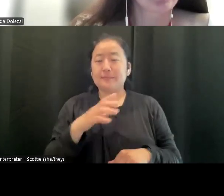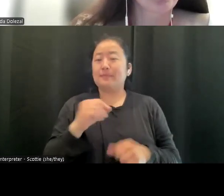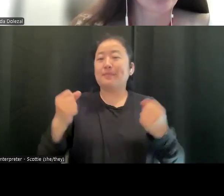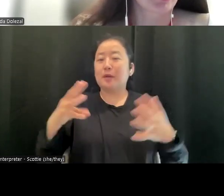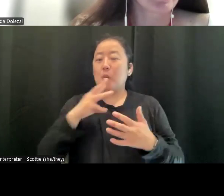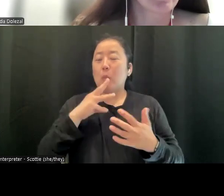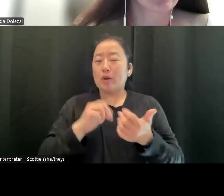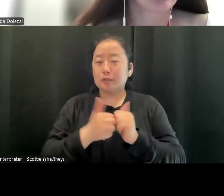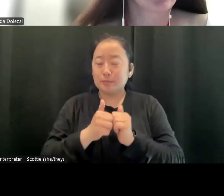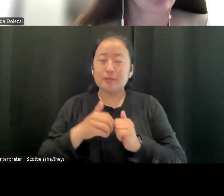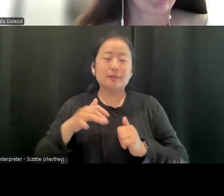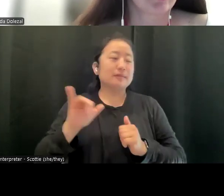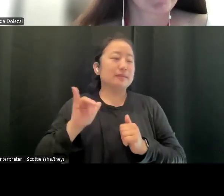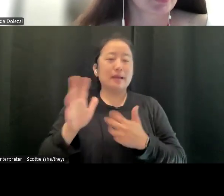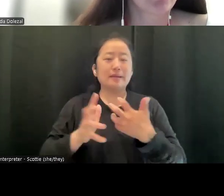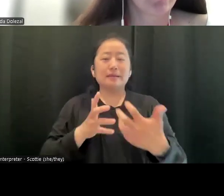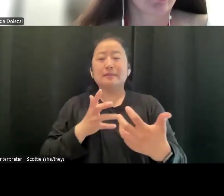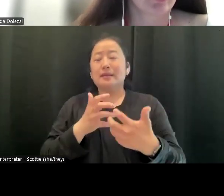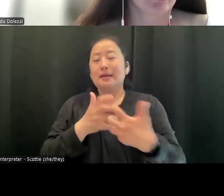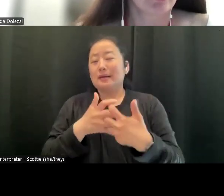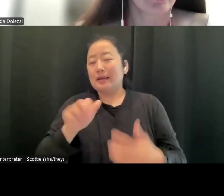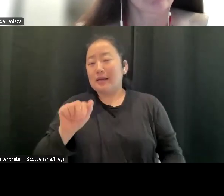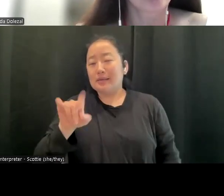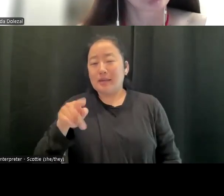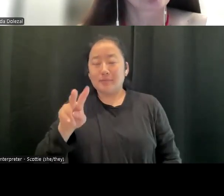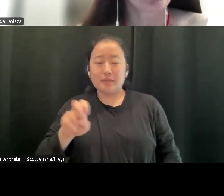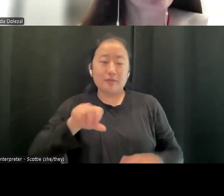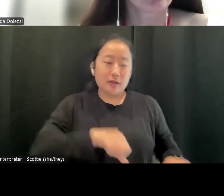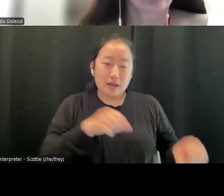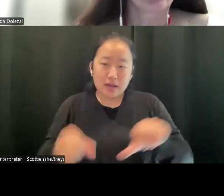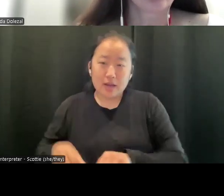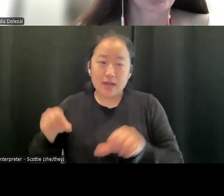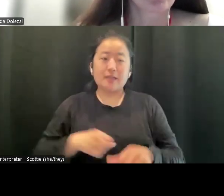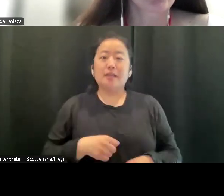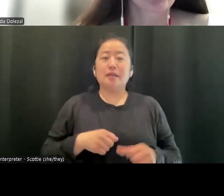adaptive kayaking and canoeing, accessible boating and fishing docks that allow individuals with